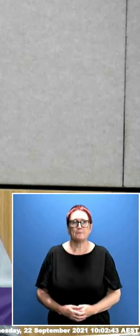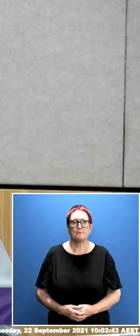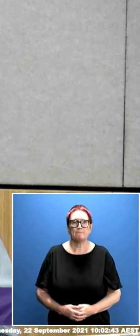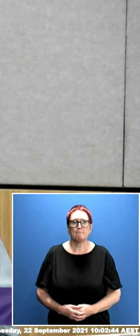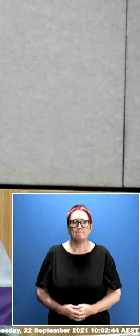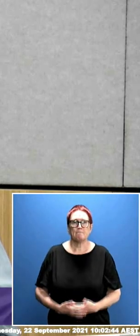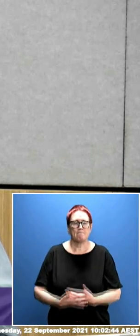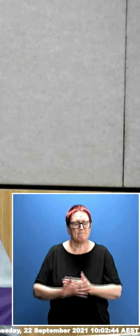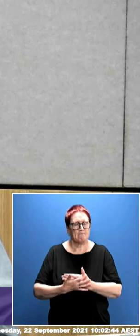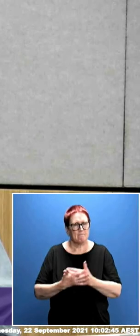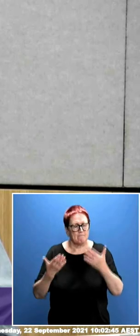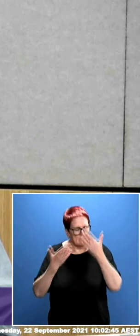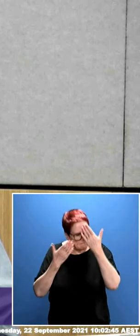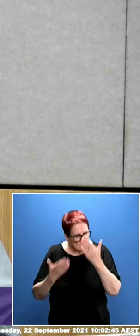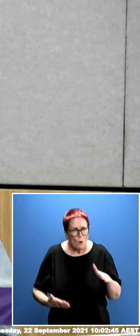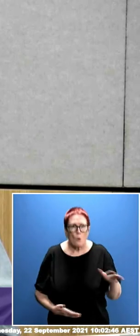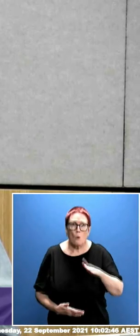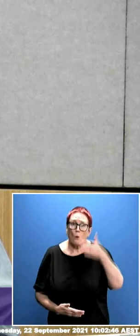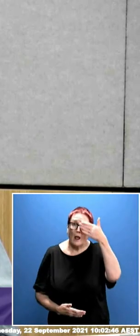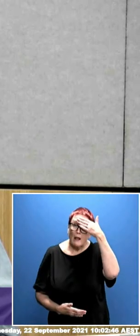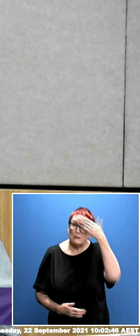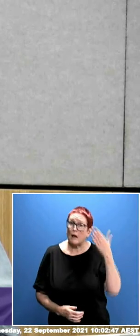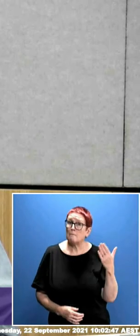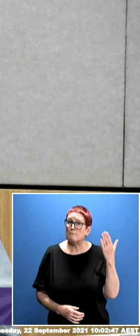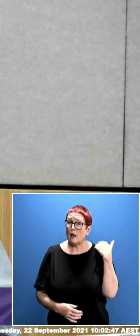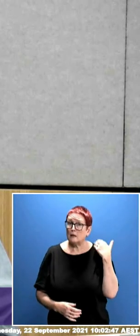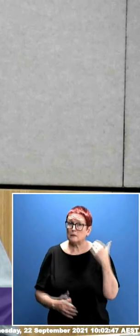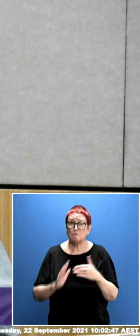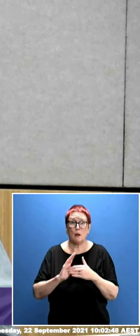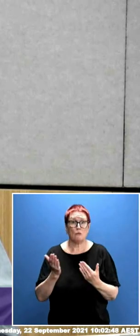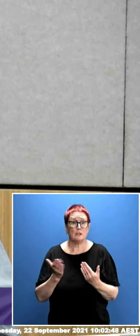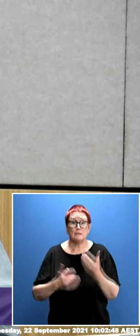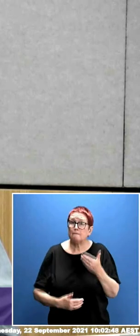We pay deep respects to all Elders past, present and future and especially